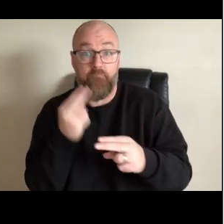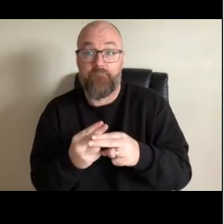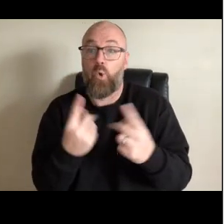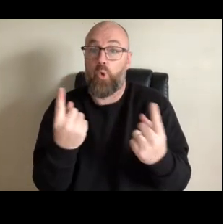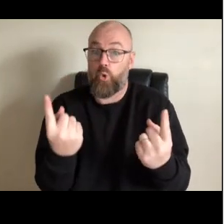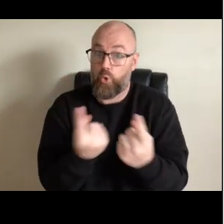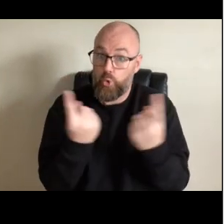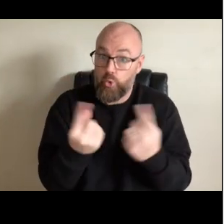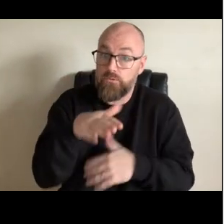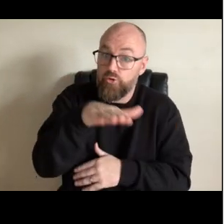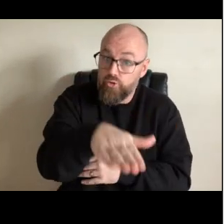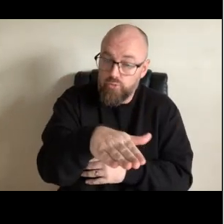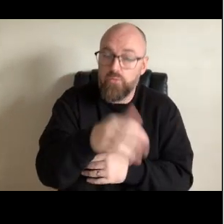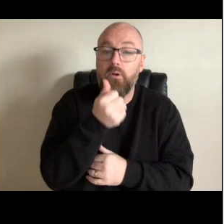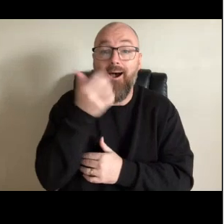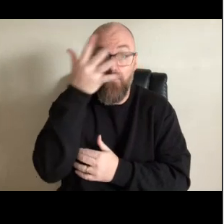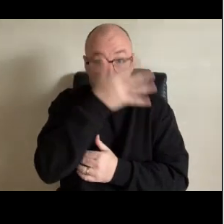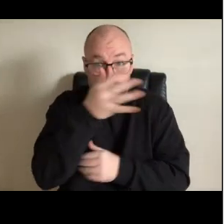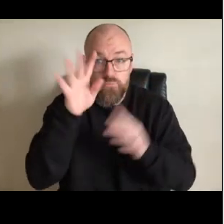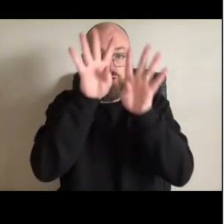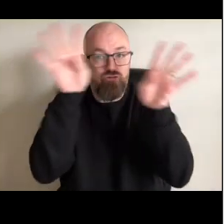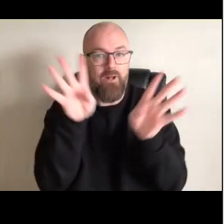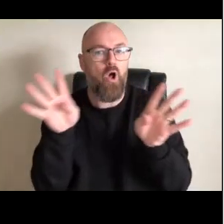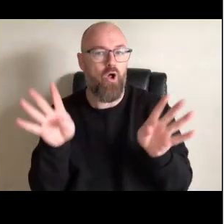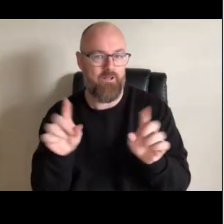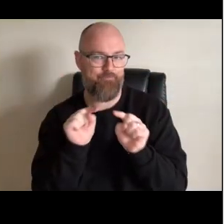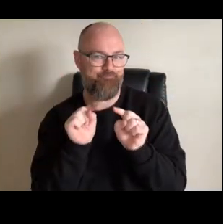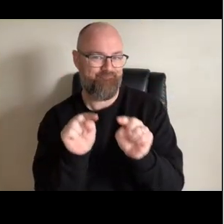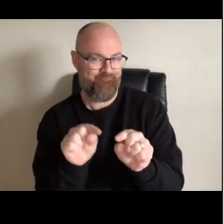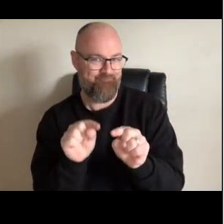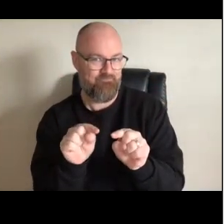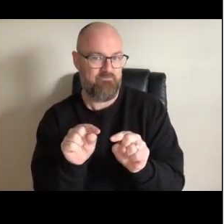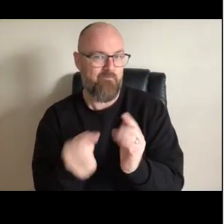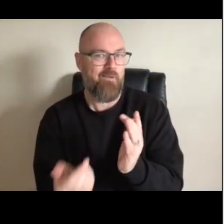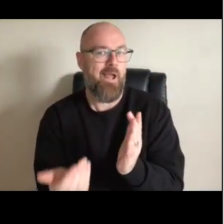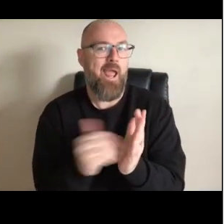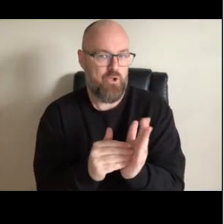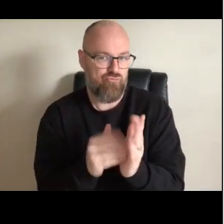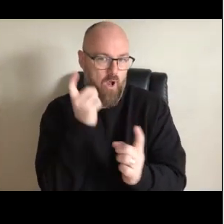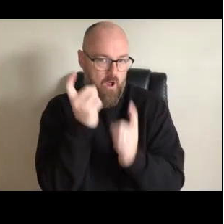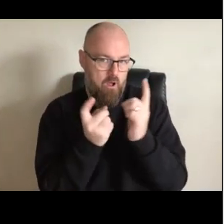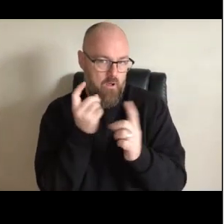are Aboriginal and Torres Strait Islander children and their extra considerations for those children